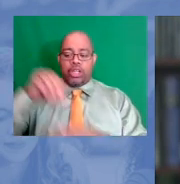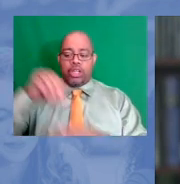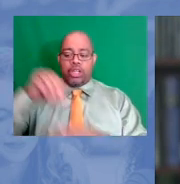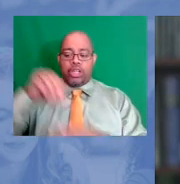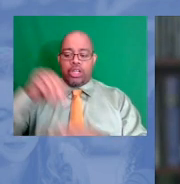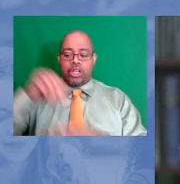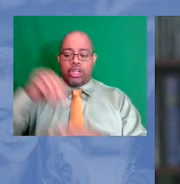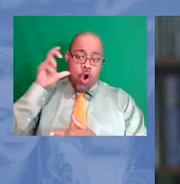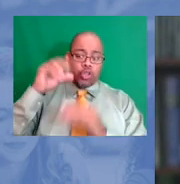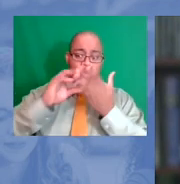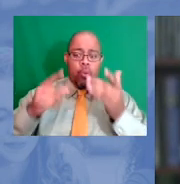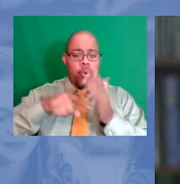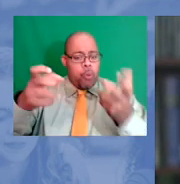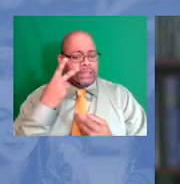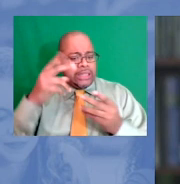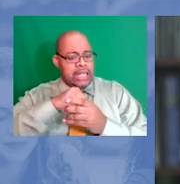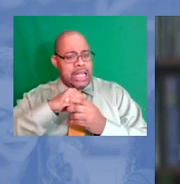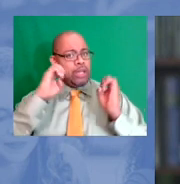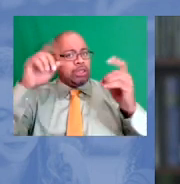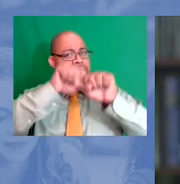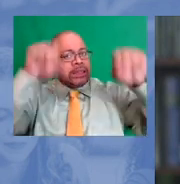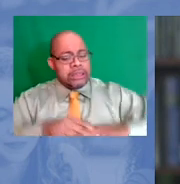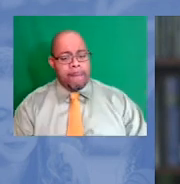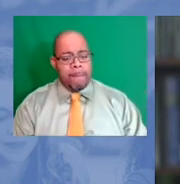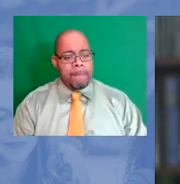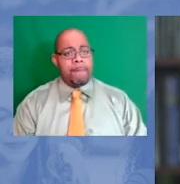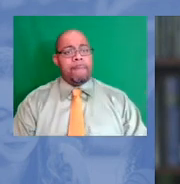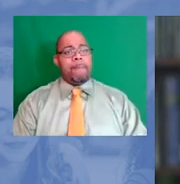TO SEE IN OUR EDUCATION SYSTEM. THEY SPOKE OF WANTING A SYSTEM FREE FROM DISCRIMINATION